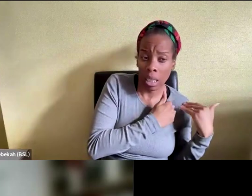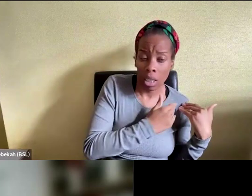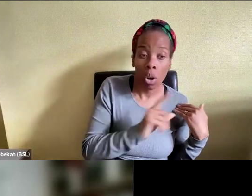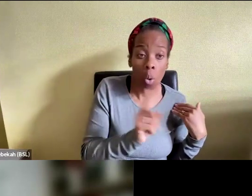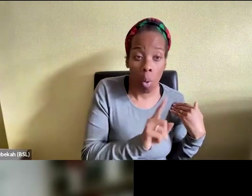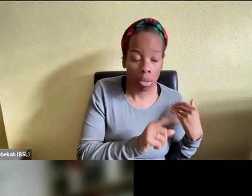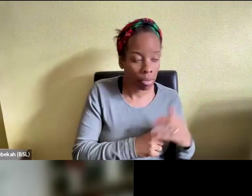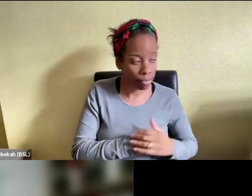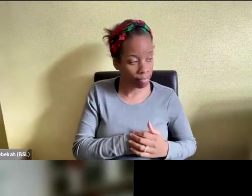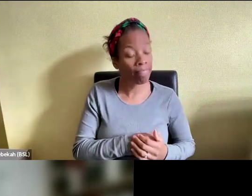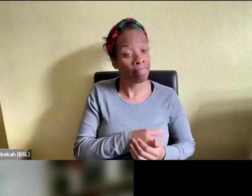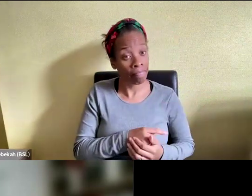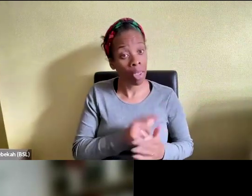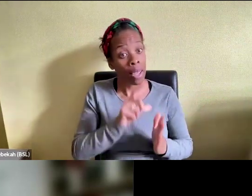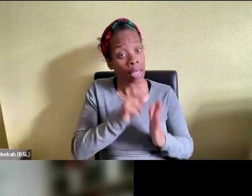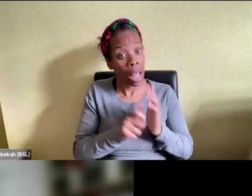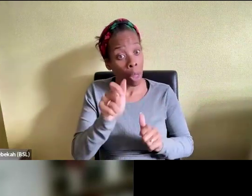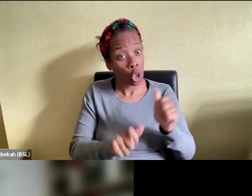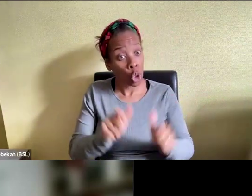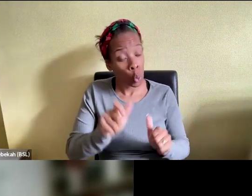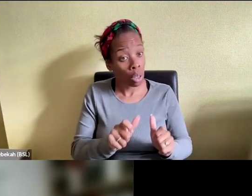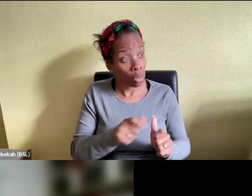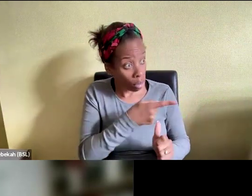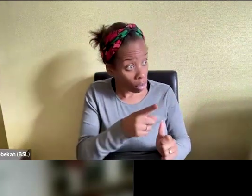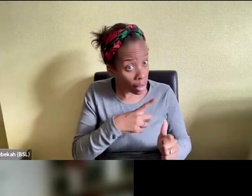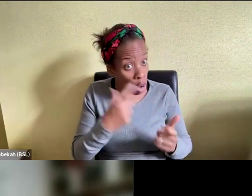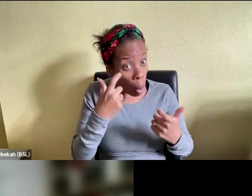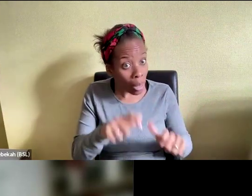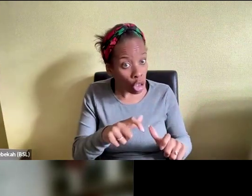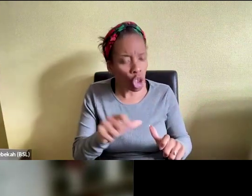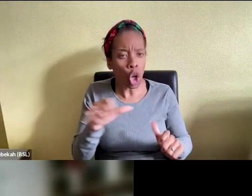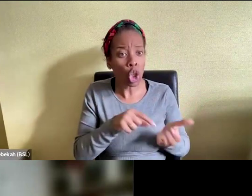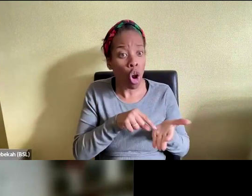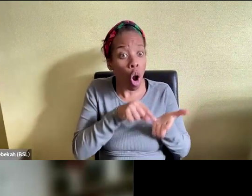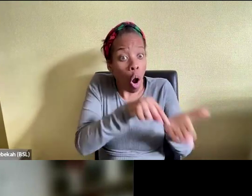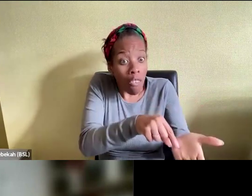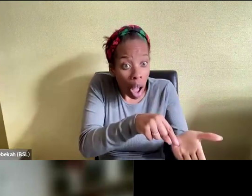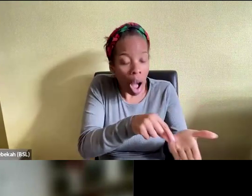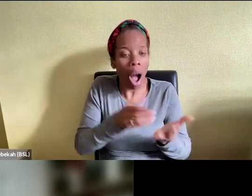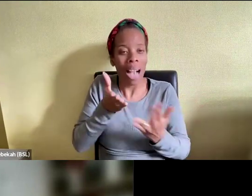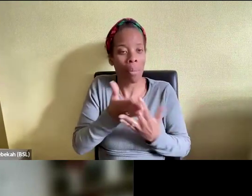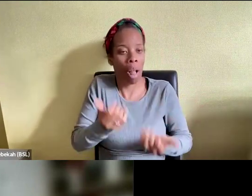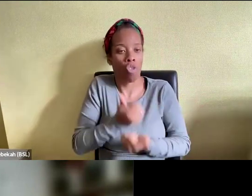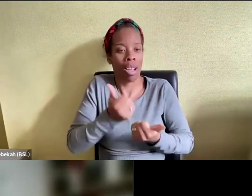offering disabled students accessible accommodation. However, again, in practical terms there is The,